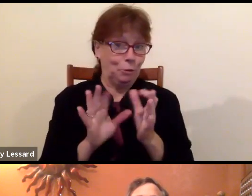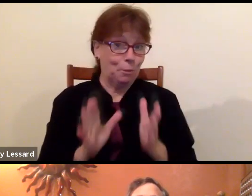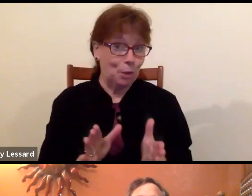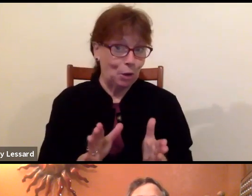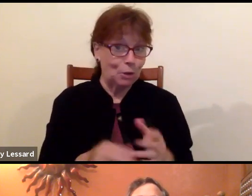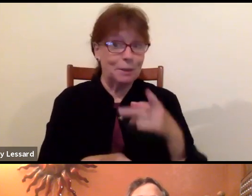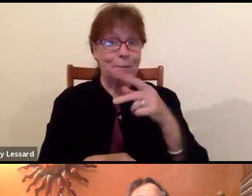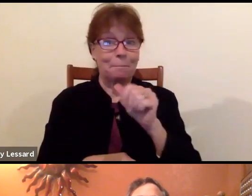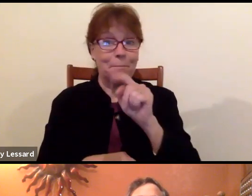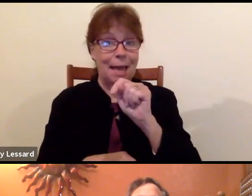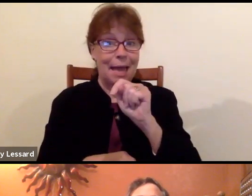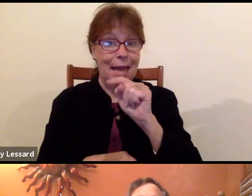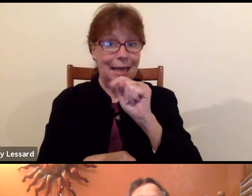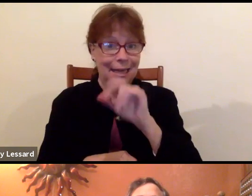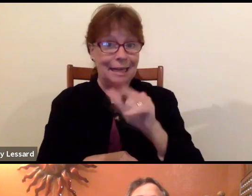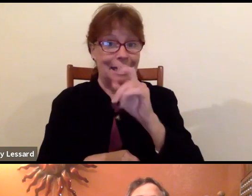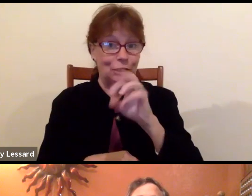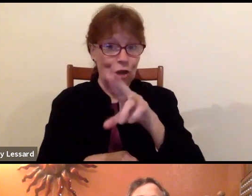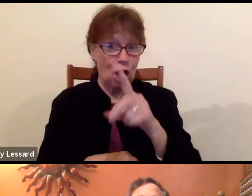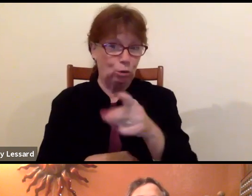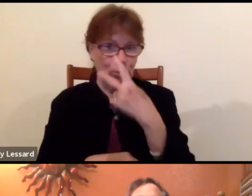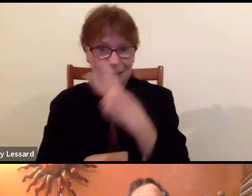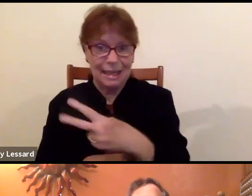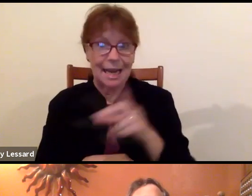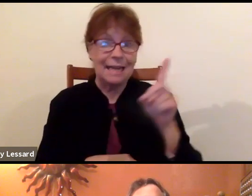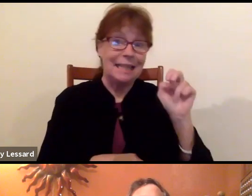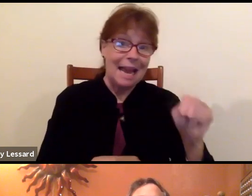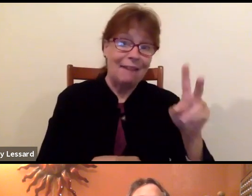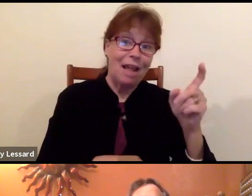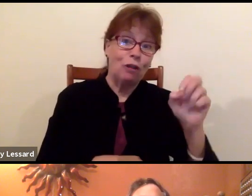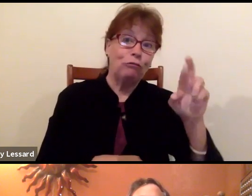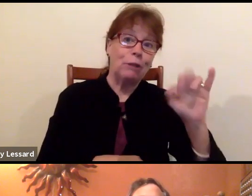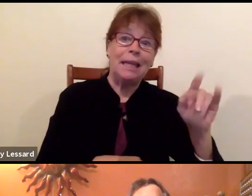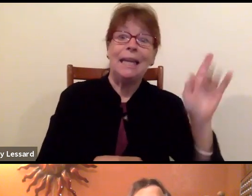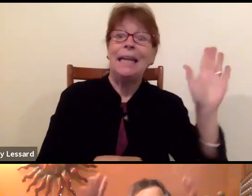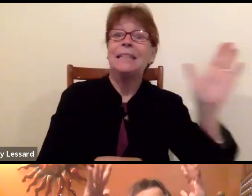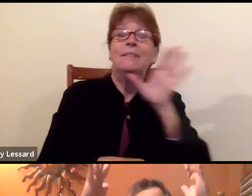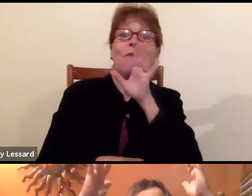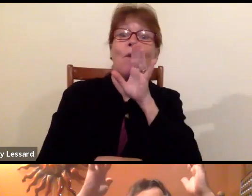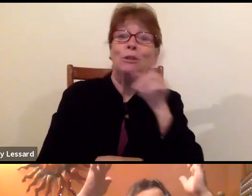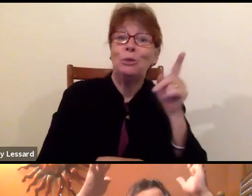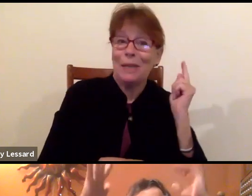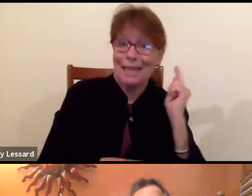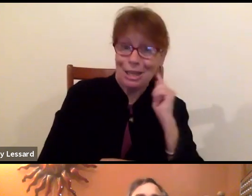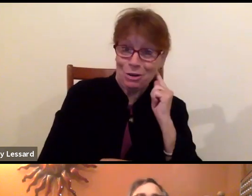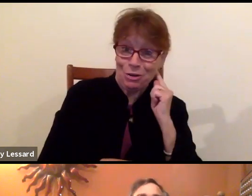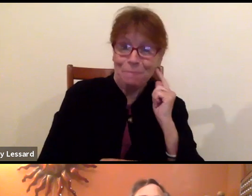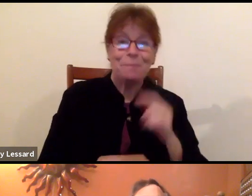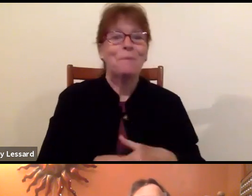made this evening possible, of course, thanks to our speakers. Sheri Byrne Haber and don Grushkin.